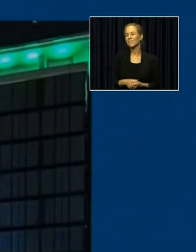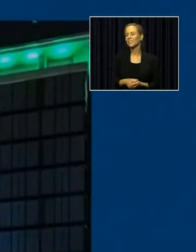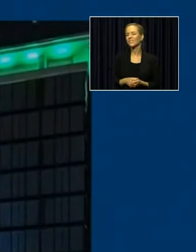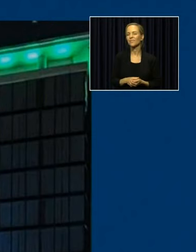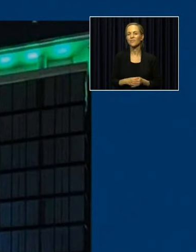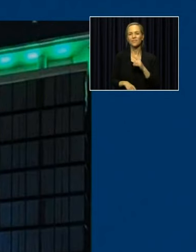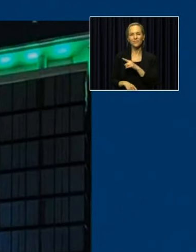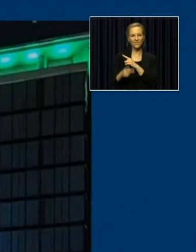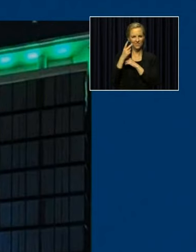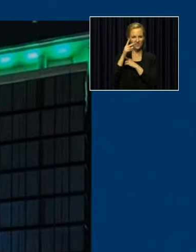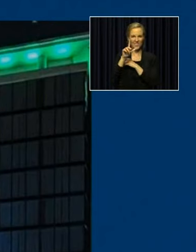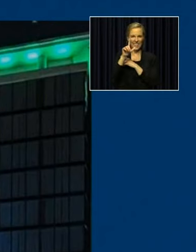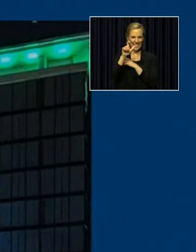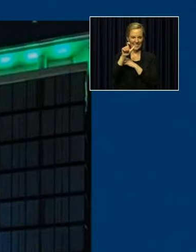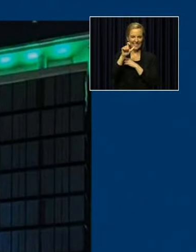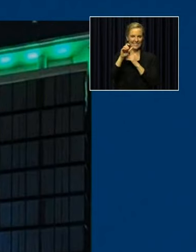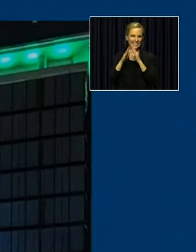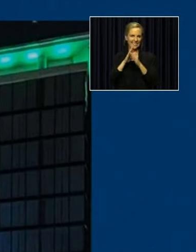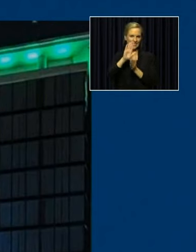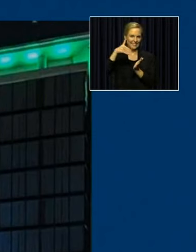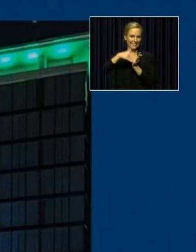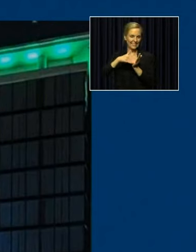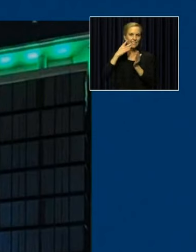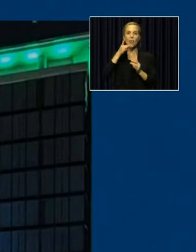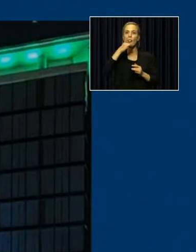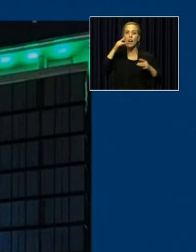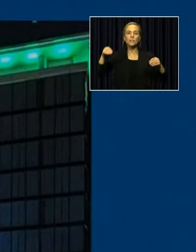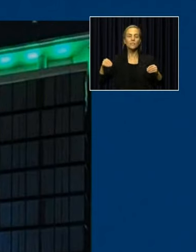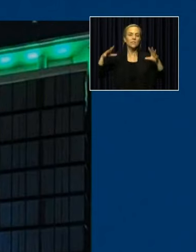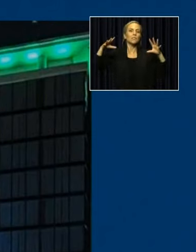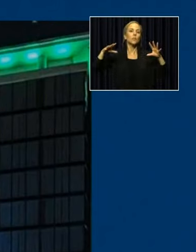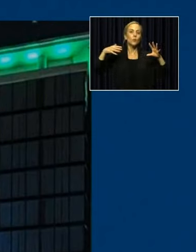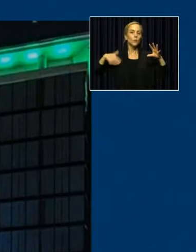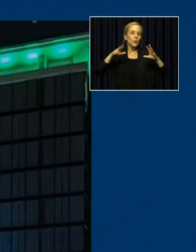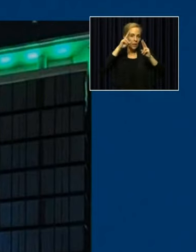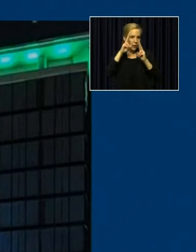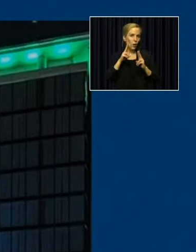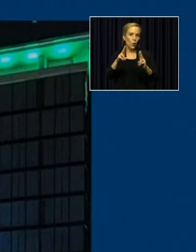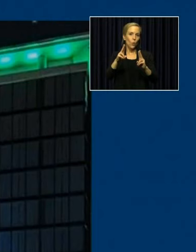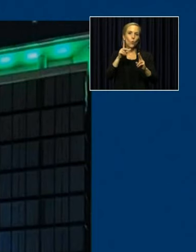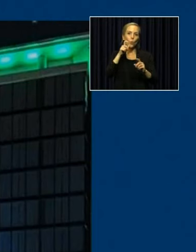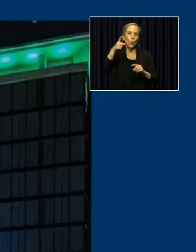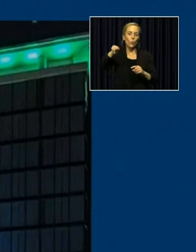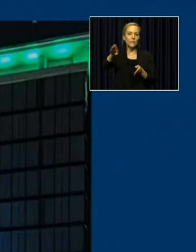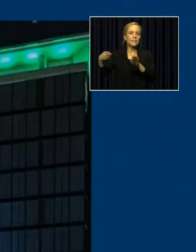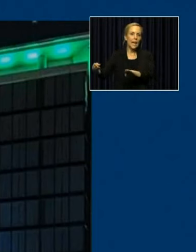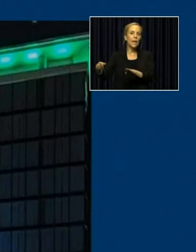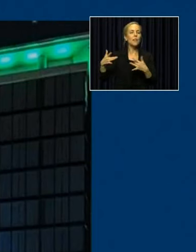COMMUNITIES COMING TOGETHER AND EVERYBODY TRYING FIND WAY, NO MATTER WHAT THEY DO, TO TRY TO